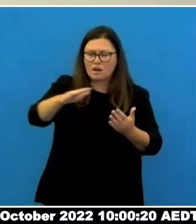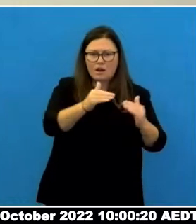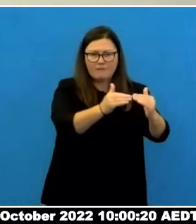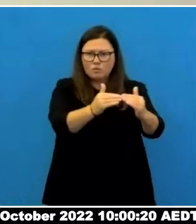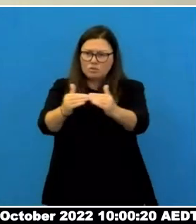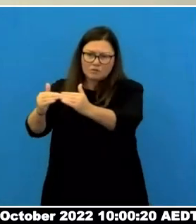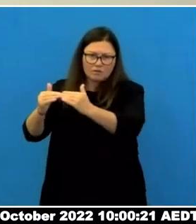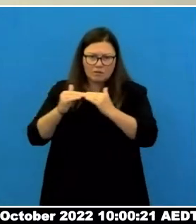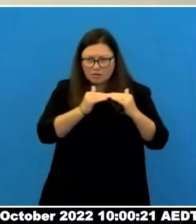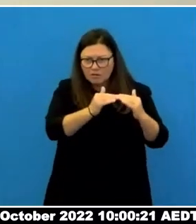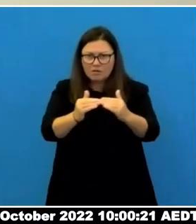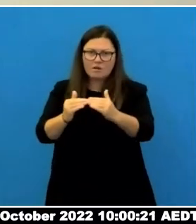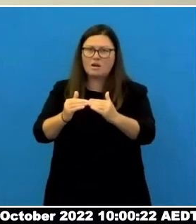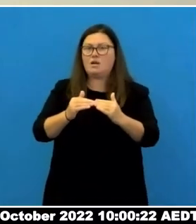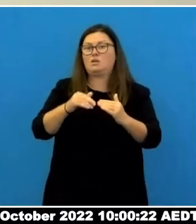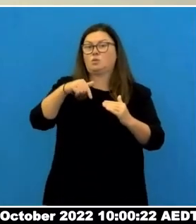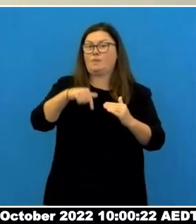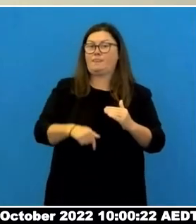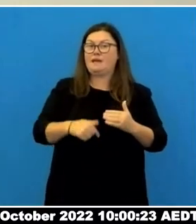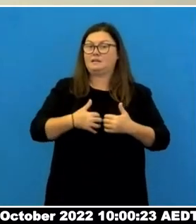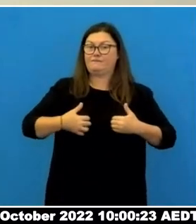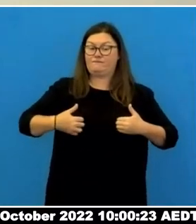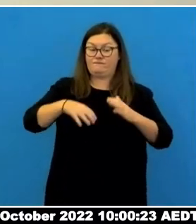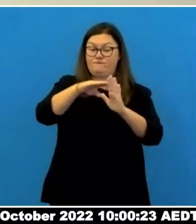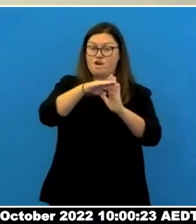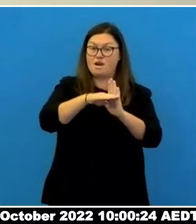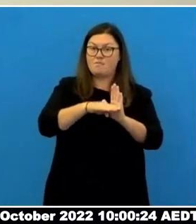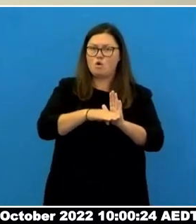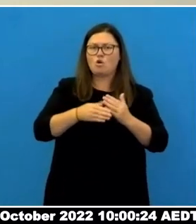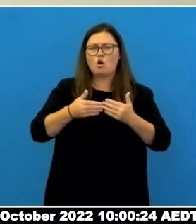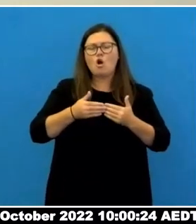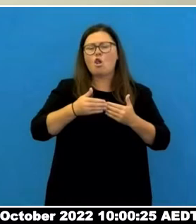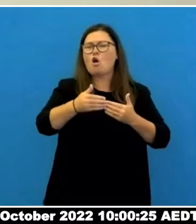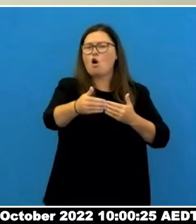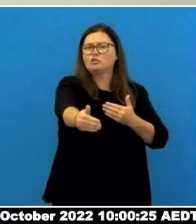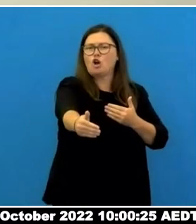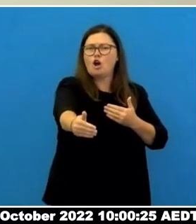A framework will be long term, central reference point to guide actions